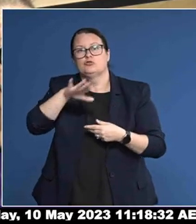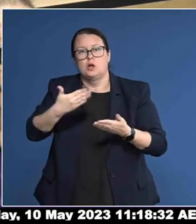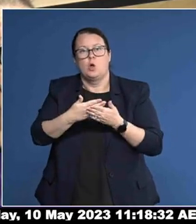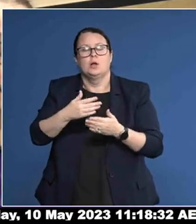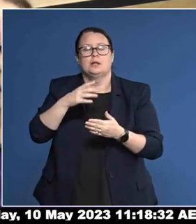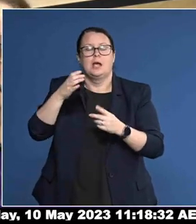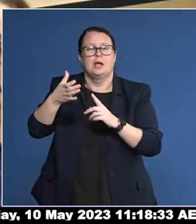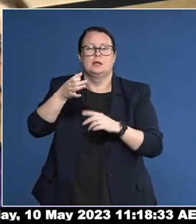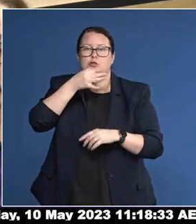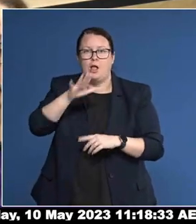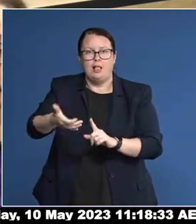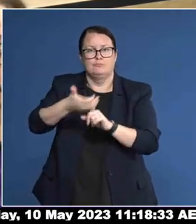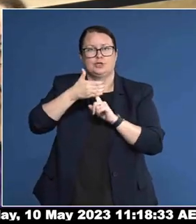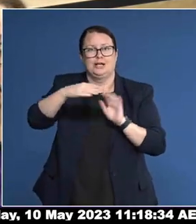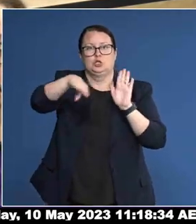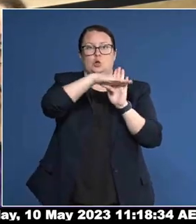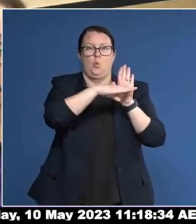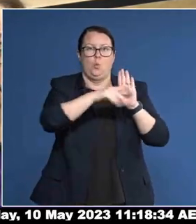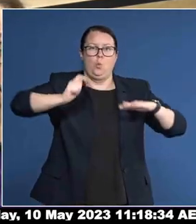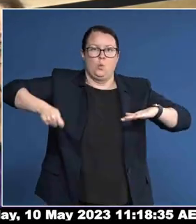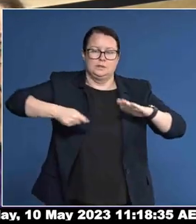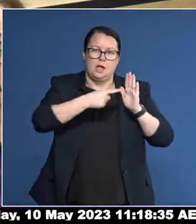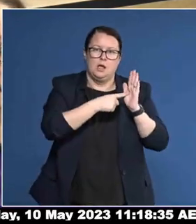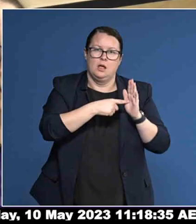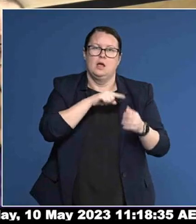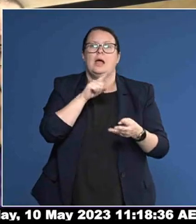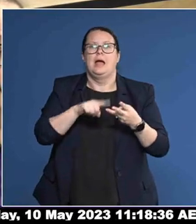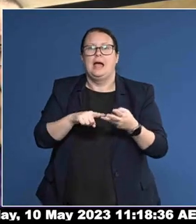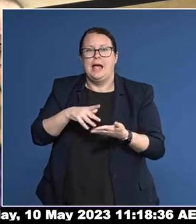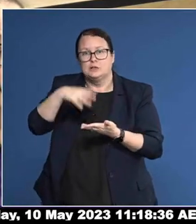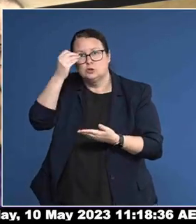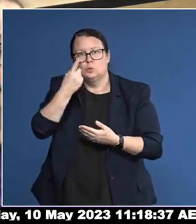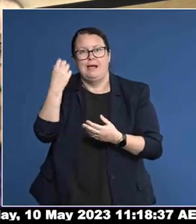and children subject to a youth justice order.' That's correct.